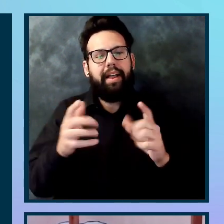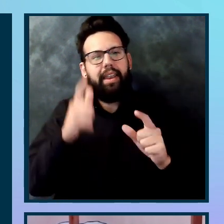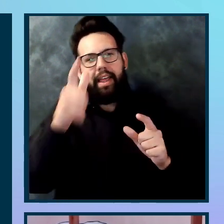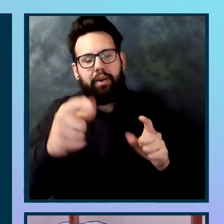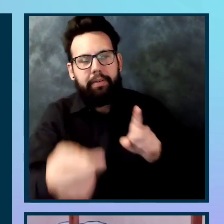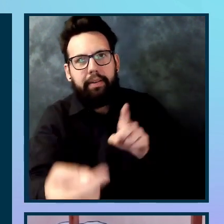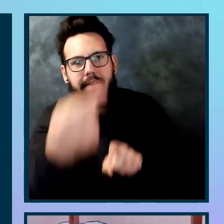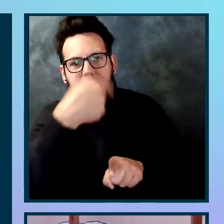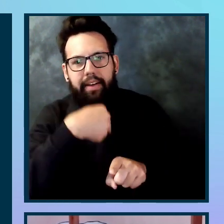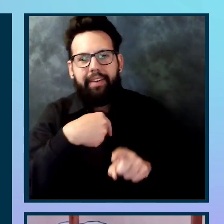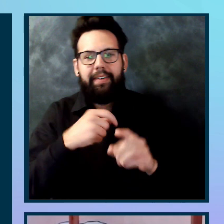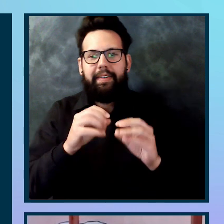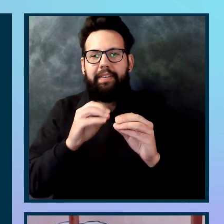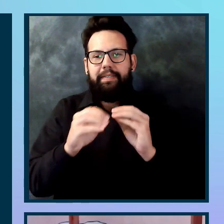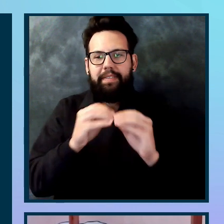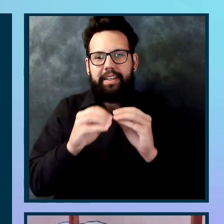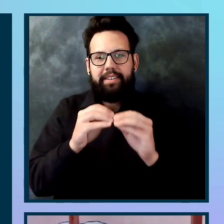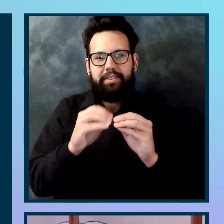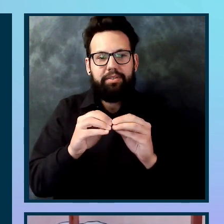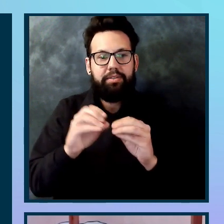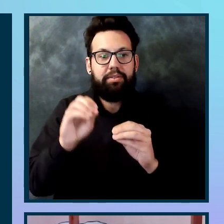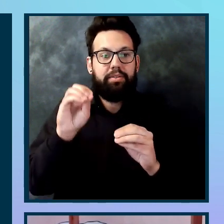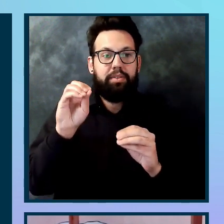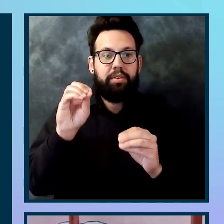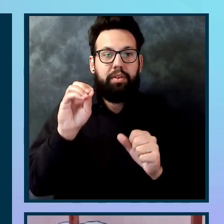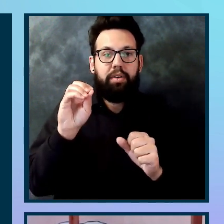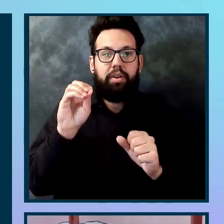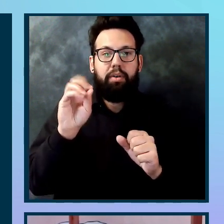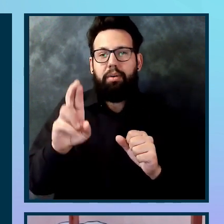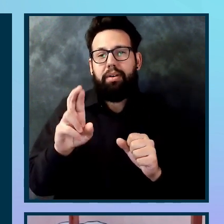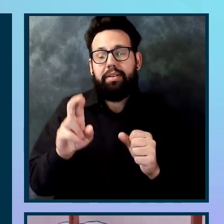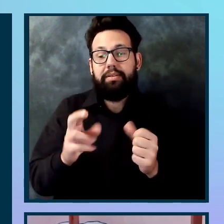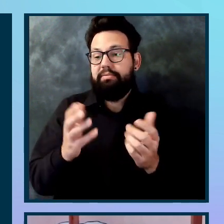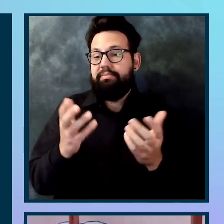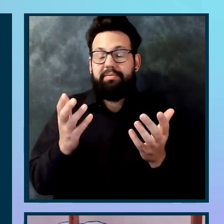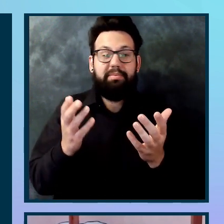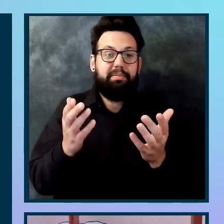or they lead to things not actually becoming accessible like we thought they would,